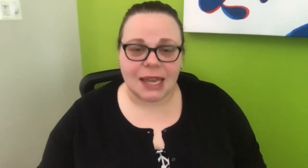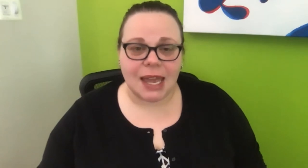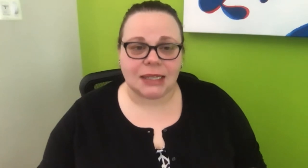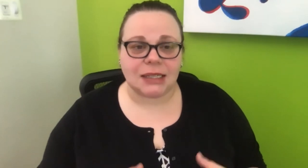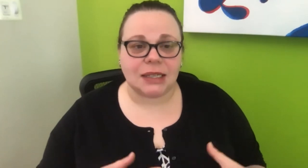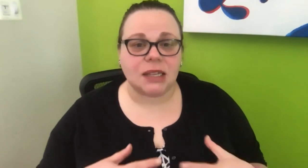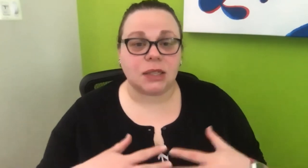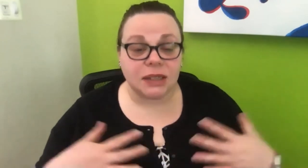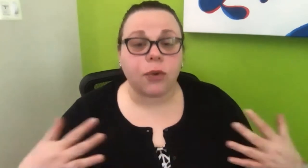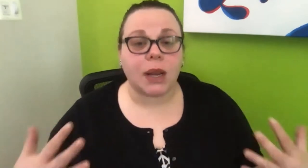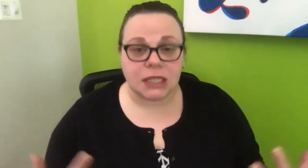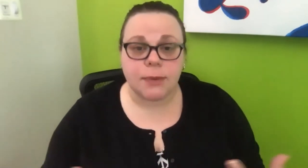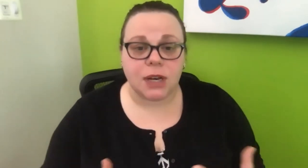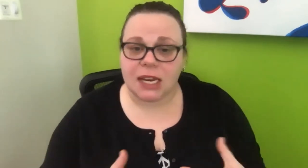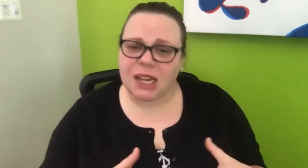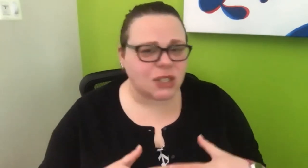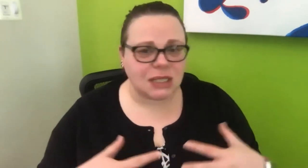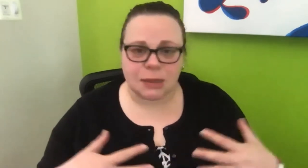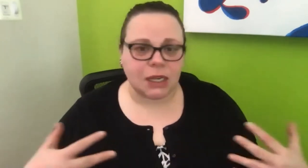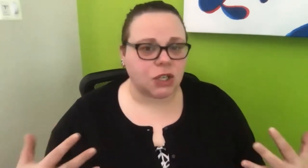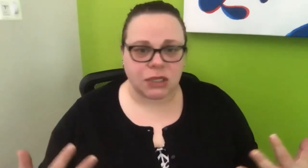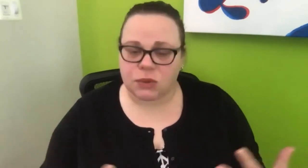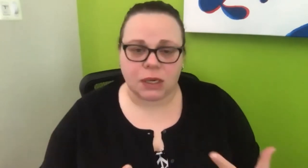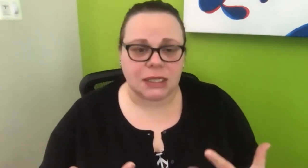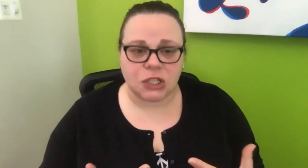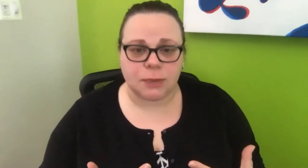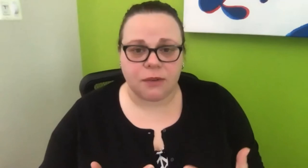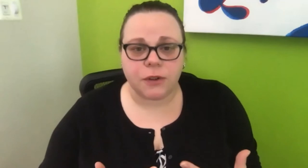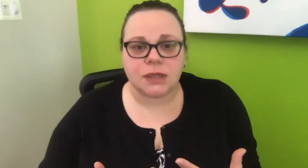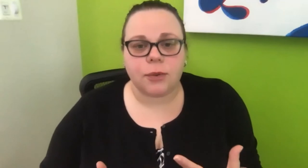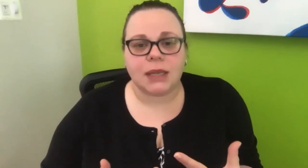civil rights community—not just disability justice organizations—but a full civil rights community.